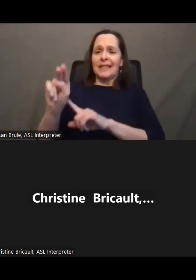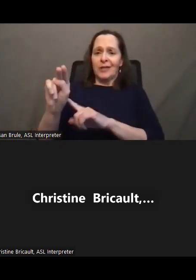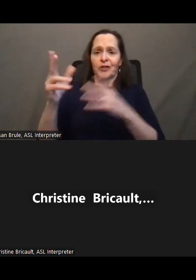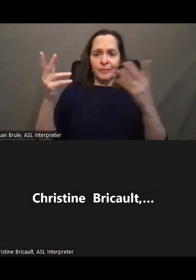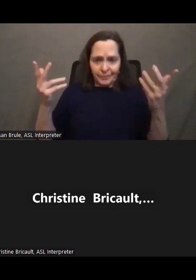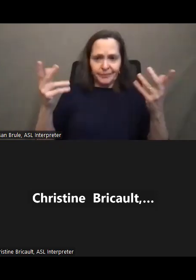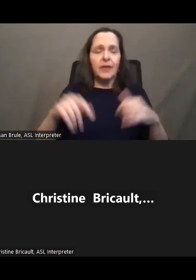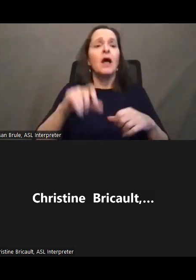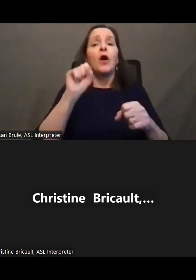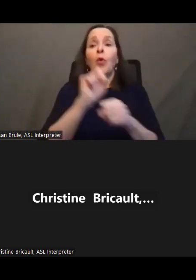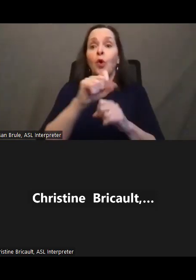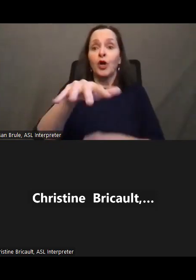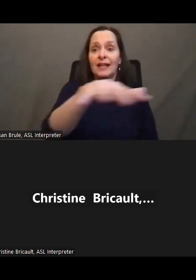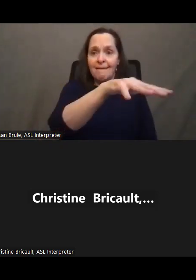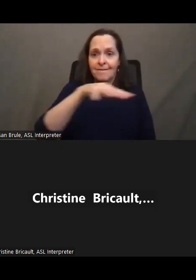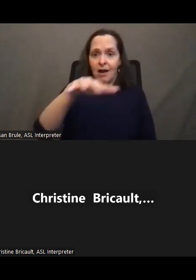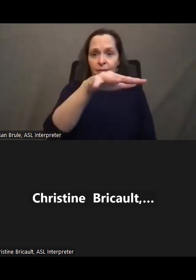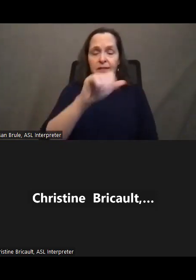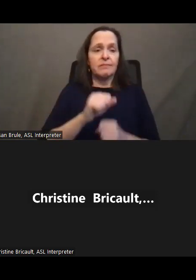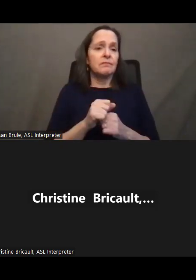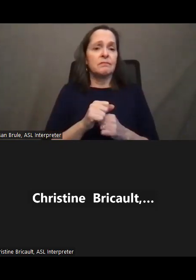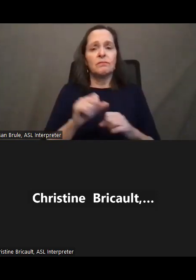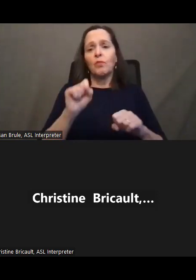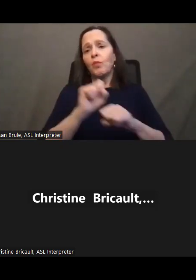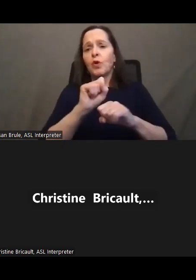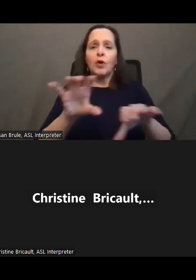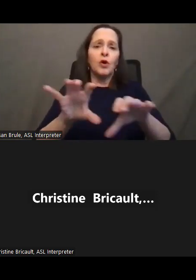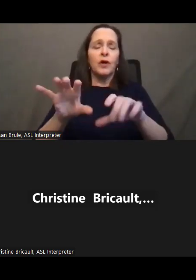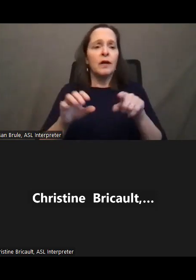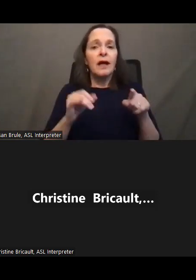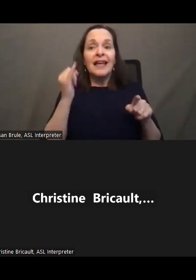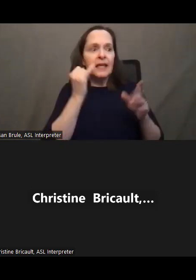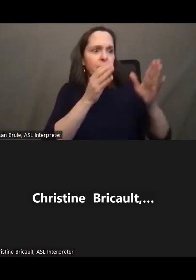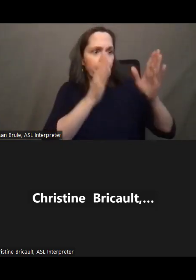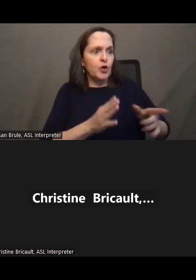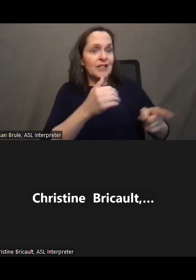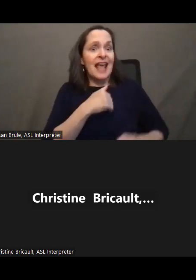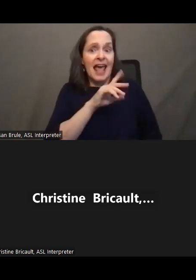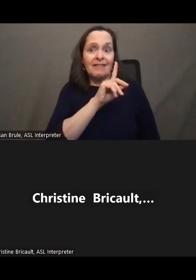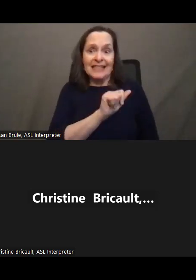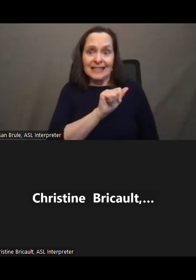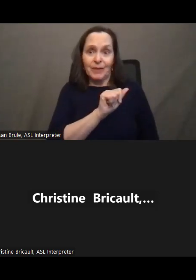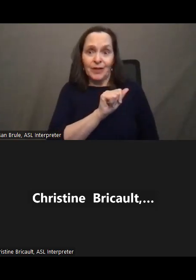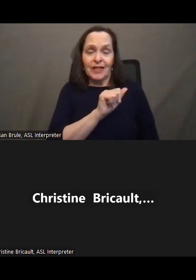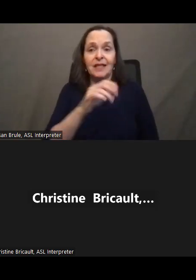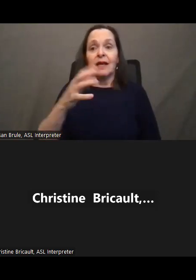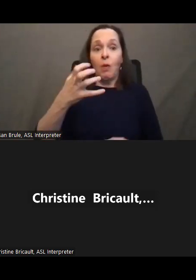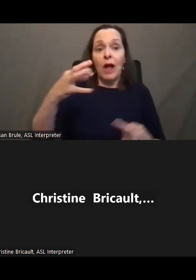enables a person with a disability to apply for jobs, to perform the essential functions of the job, or to